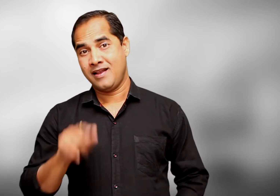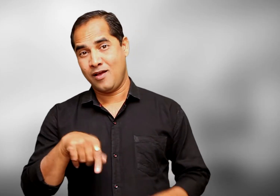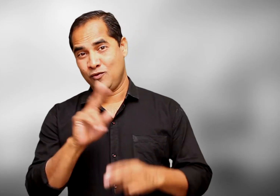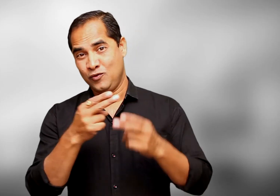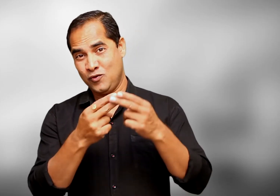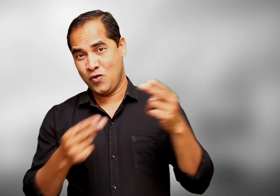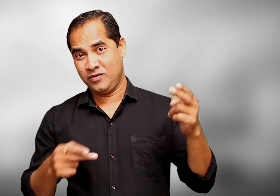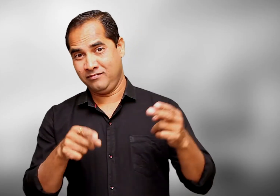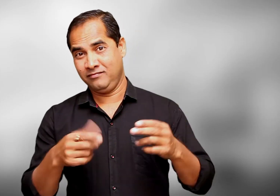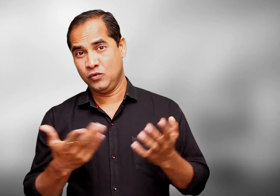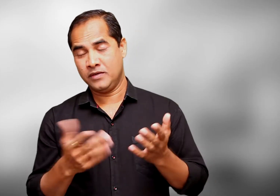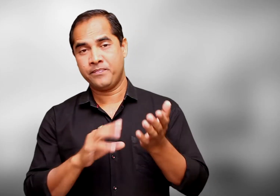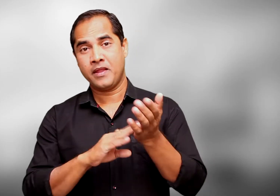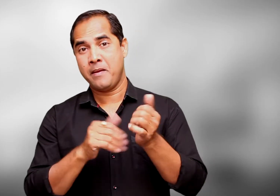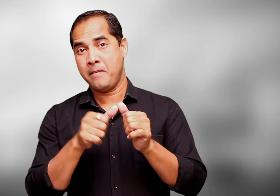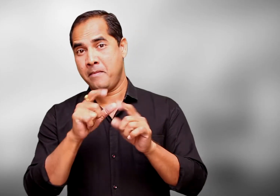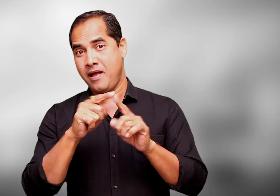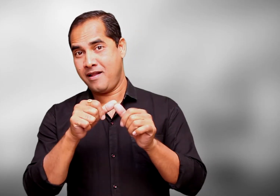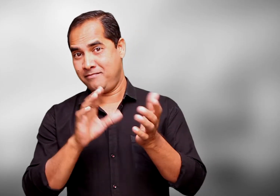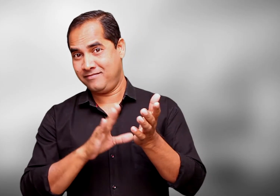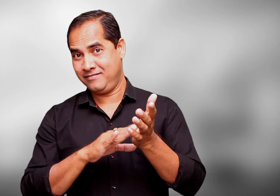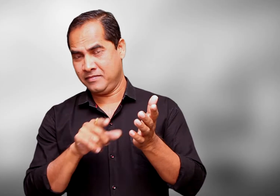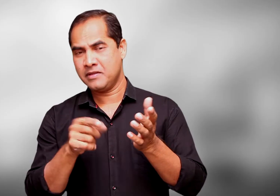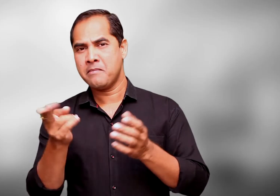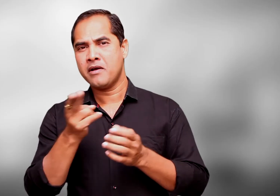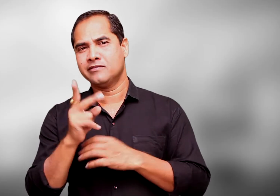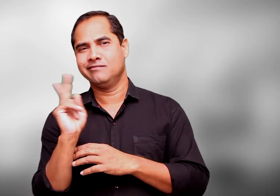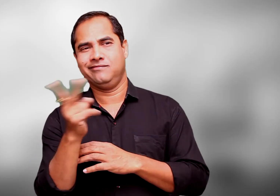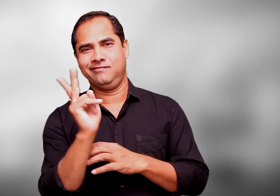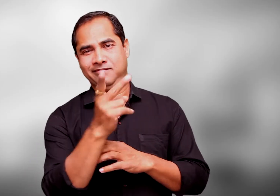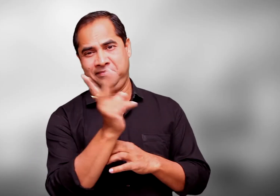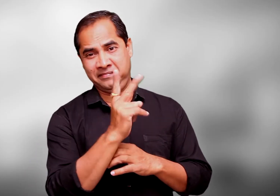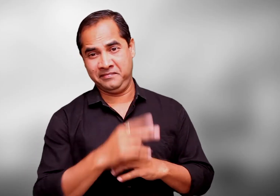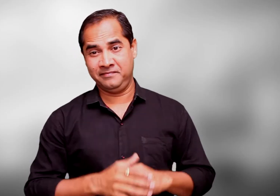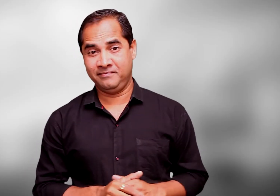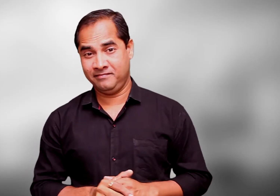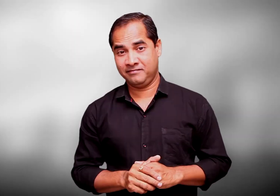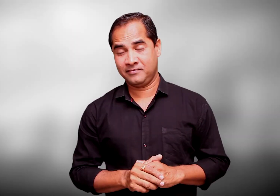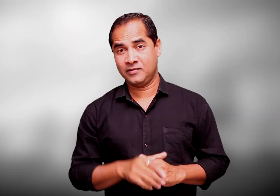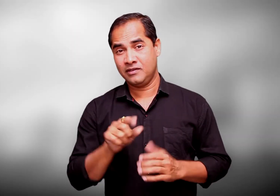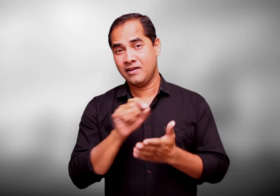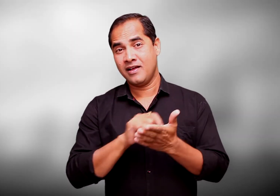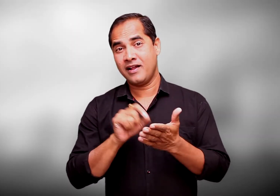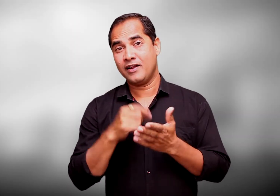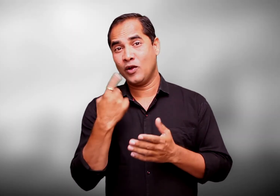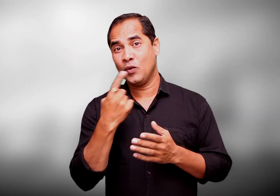Now, we'll do a story 'Madam rides the bus'.